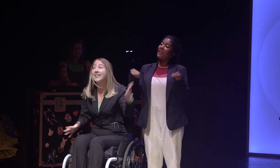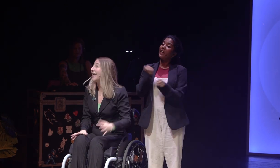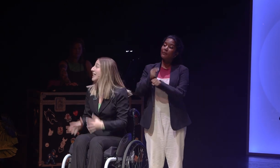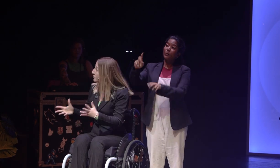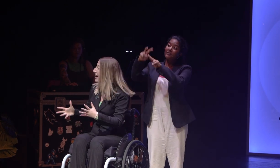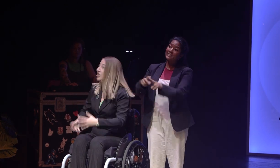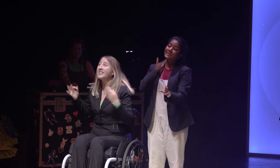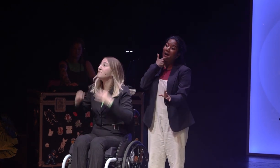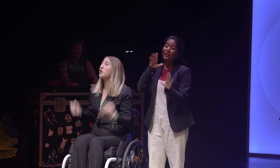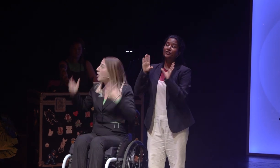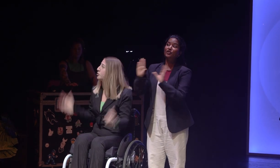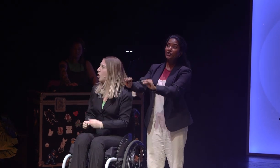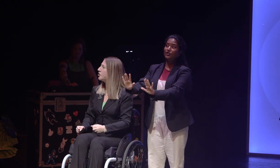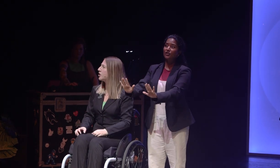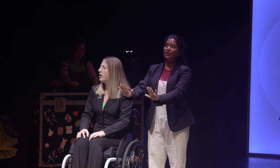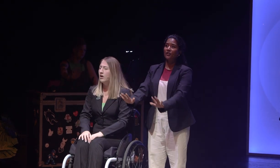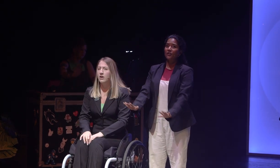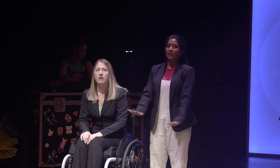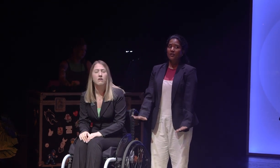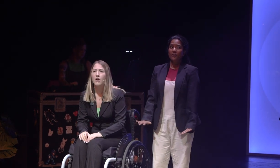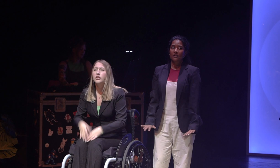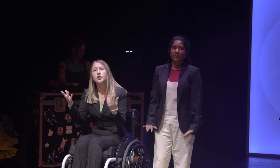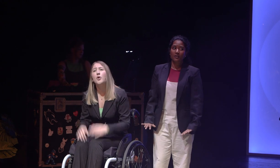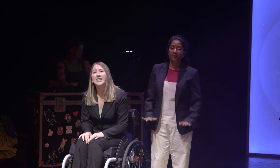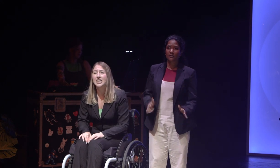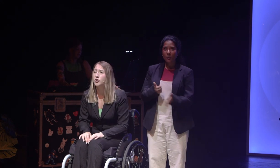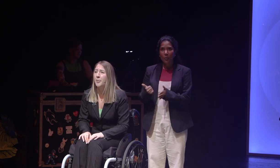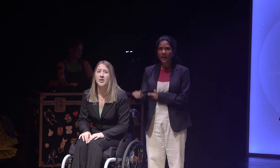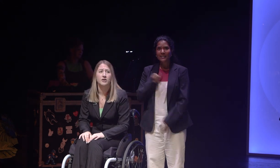just sit there smile and keep your gob shut! She's always guilt tripping. And then